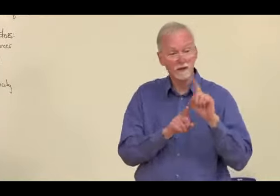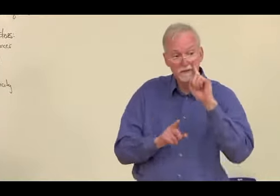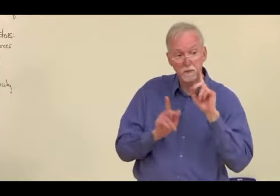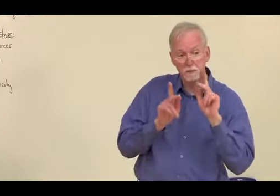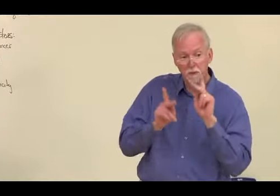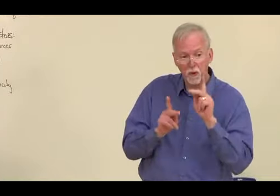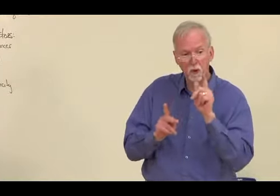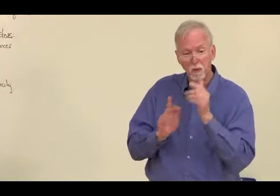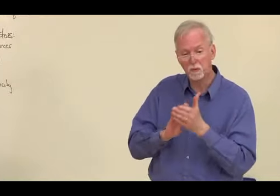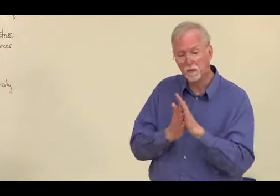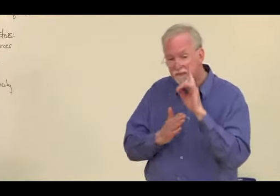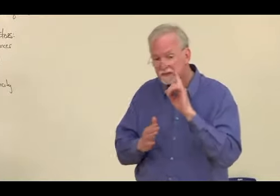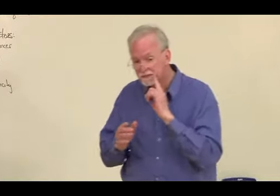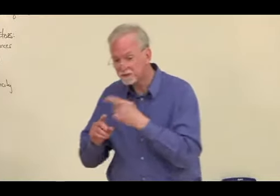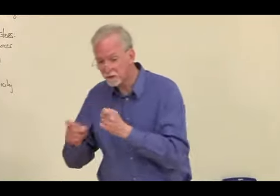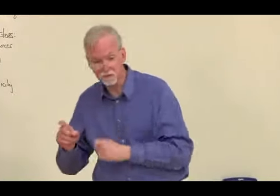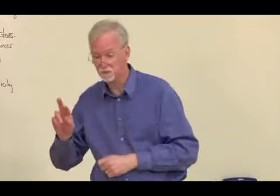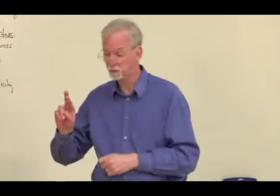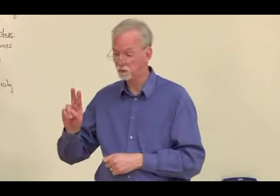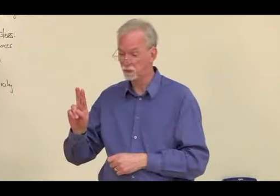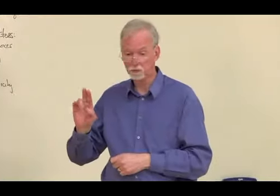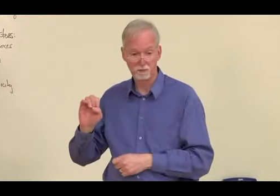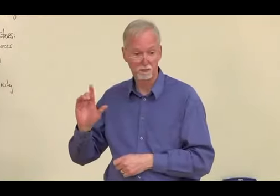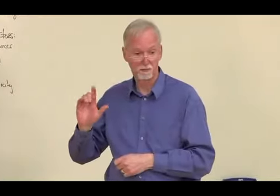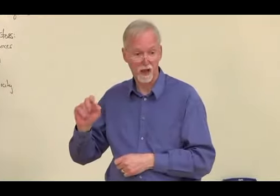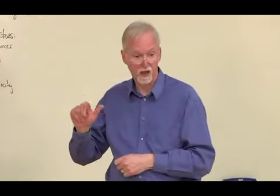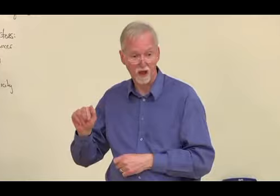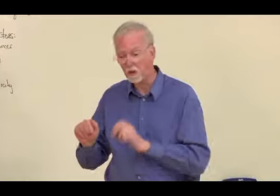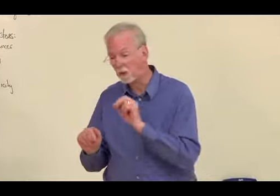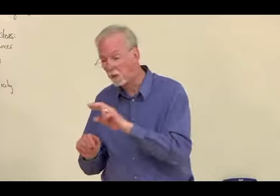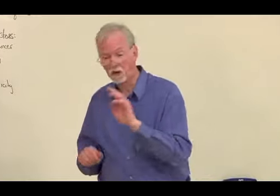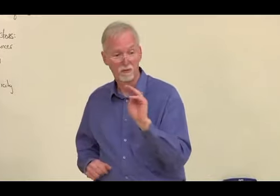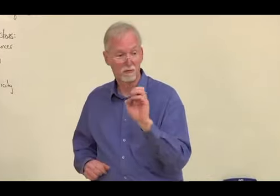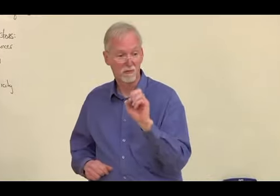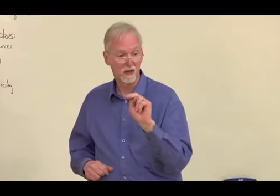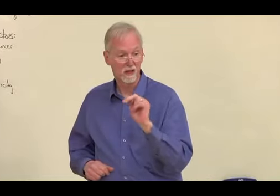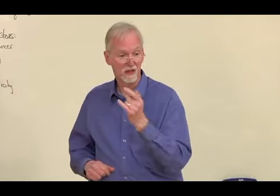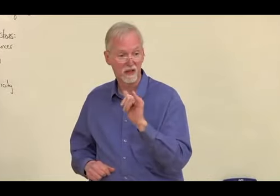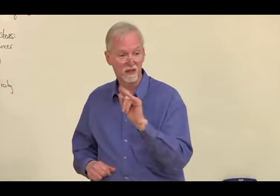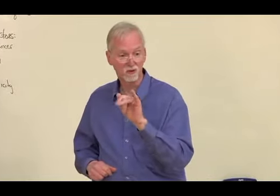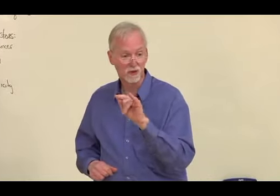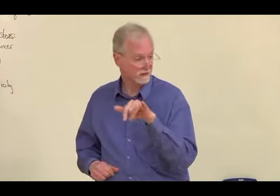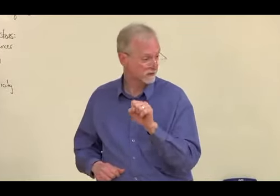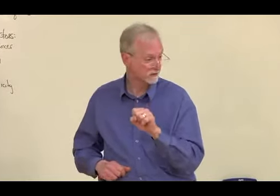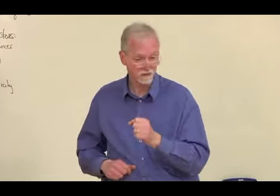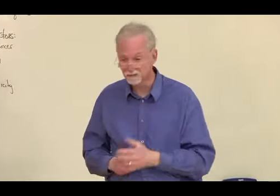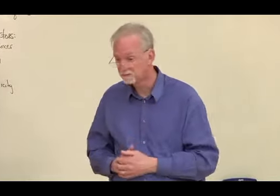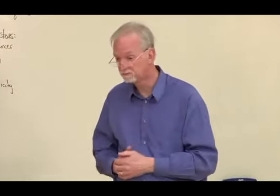like people who become deaf because of rubella or meningitis.